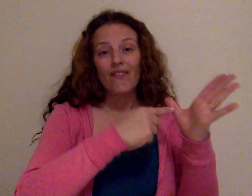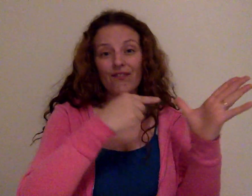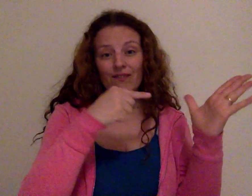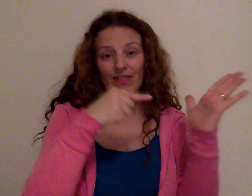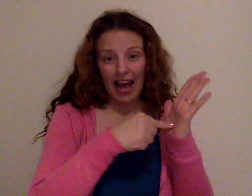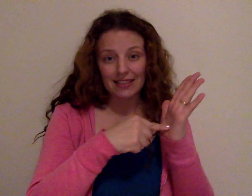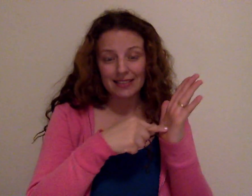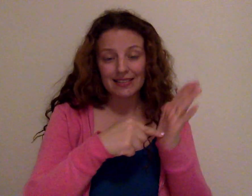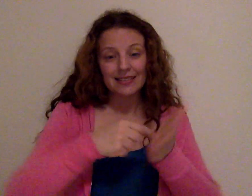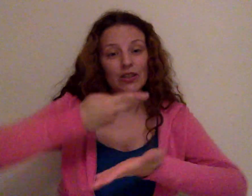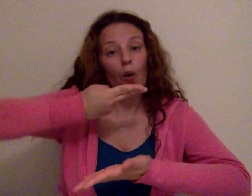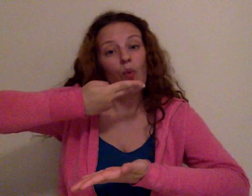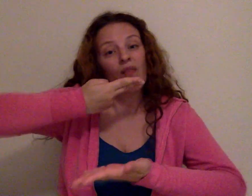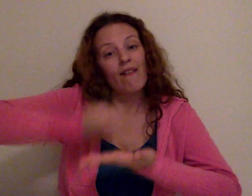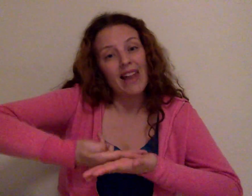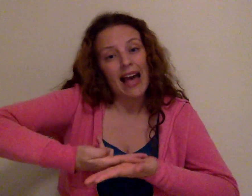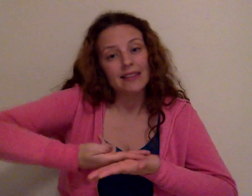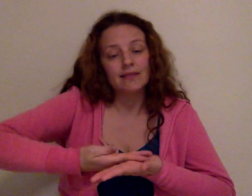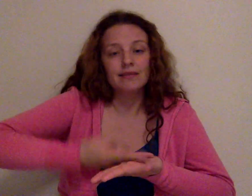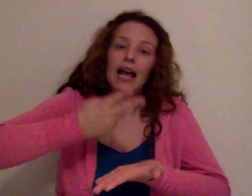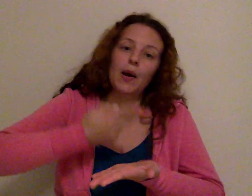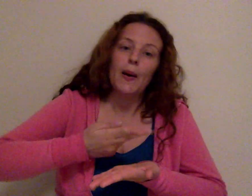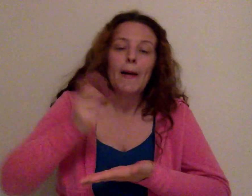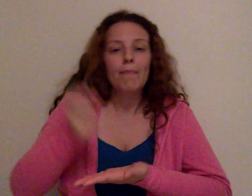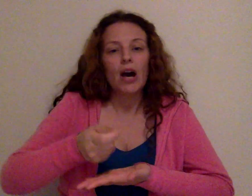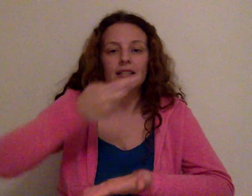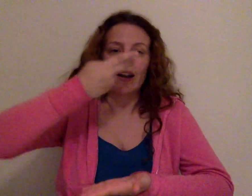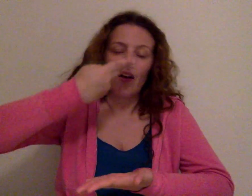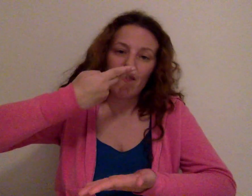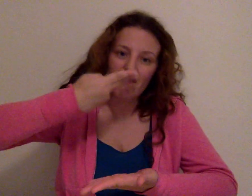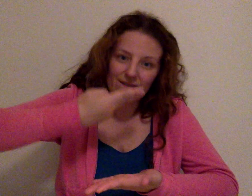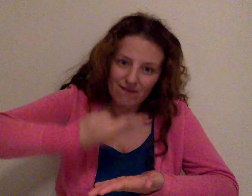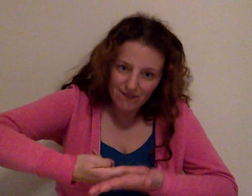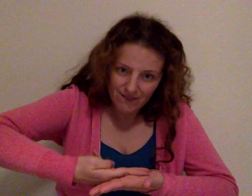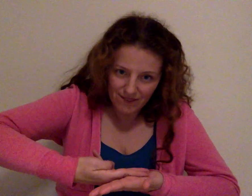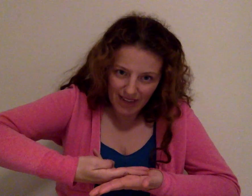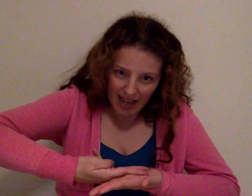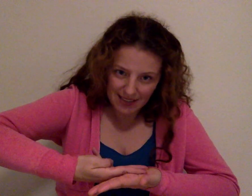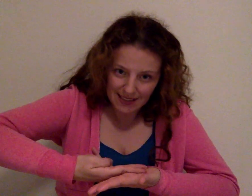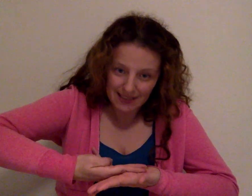Flat person flat